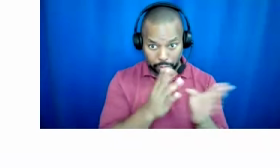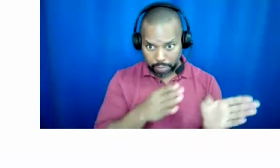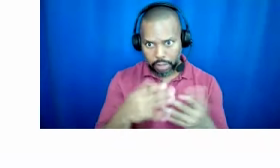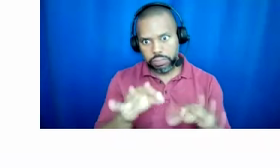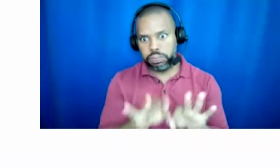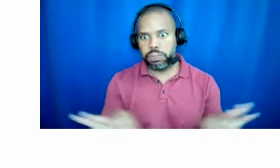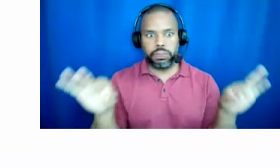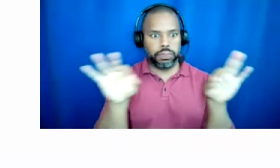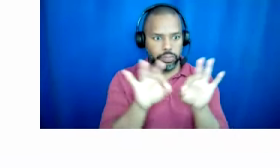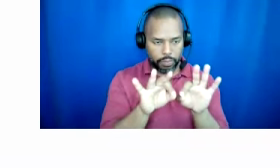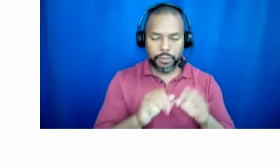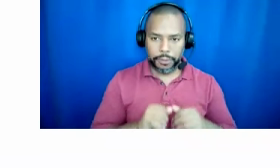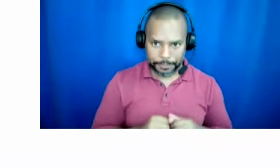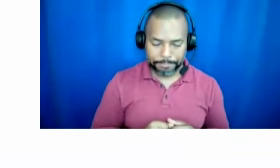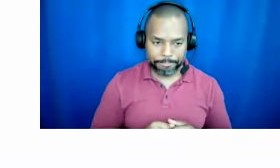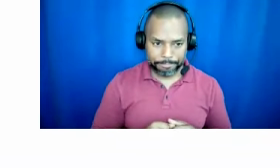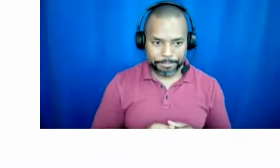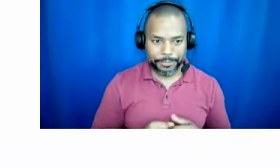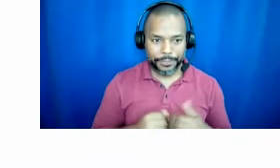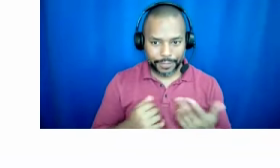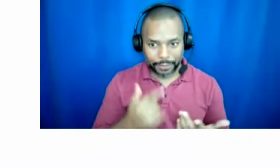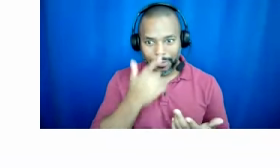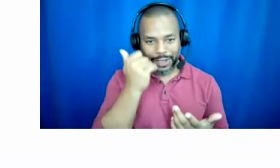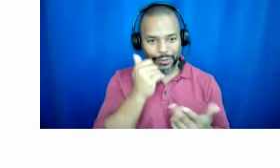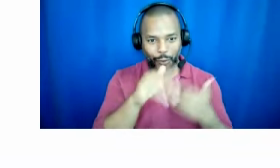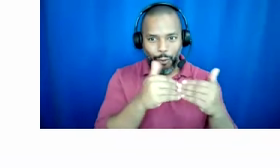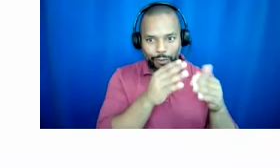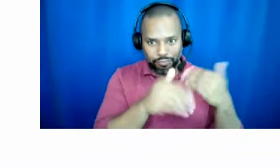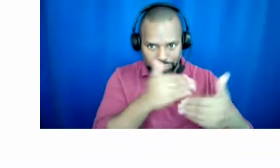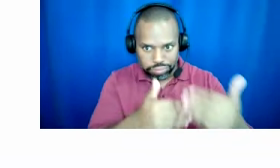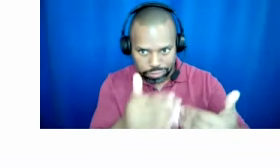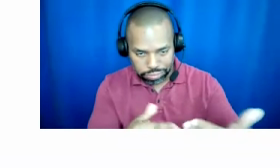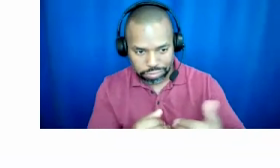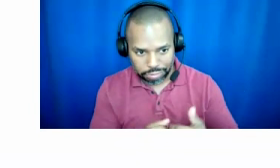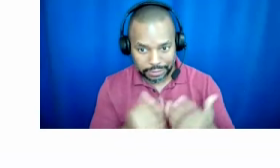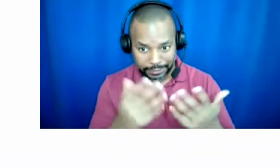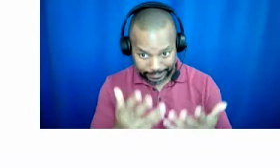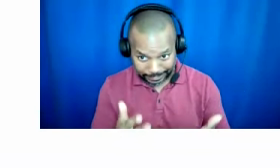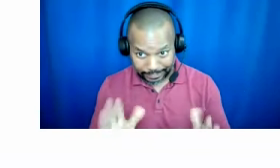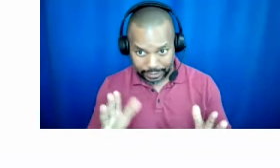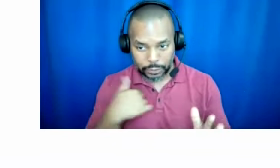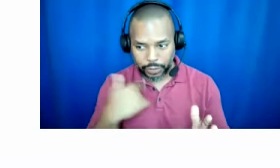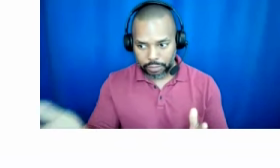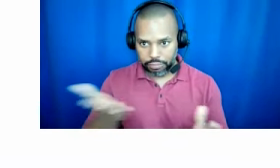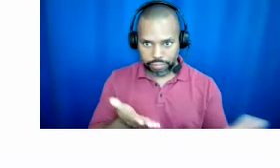because, by the time we've gone through this whole process and we're getting recommendations, right?